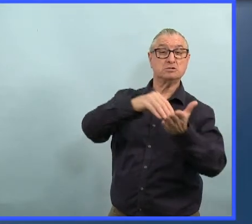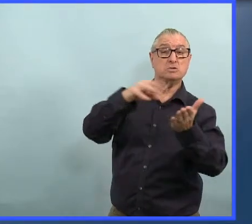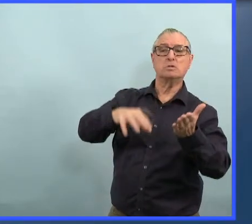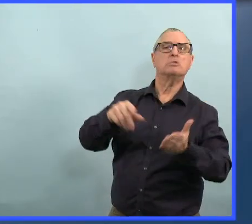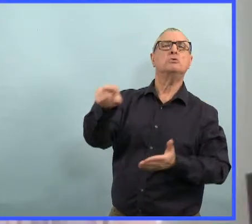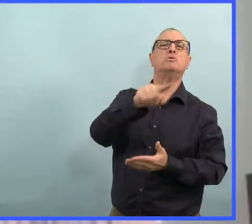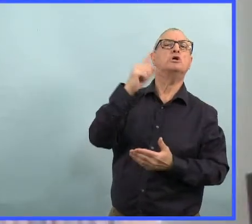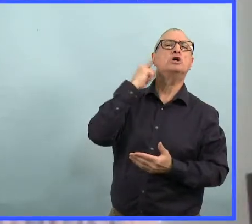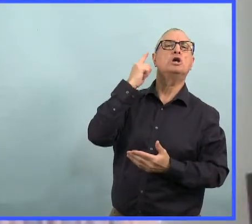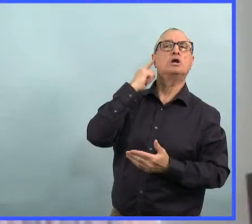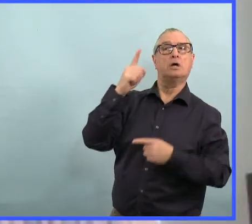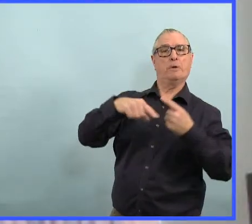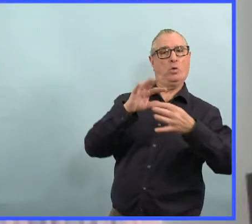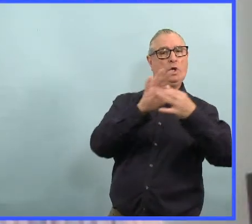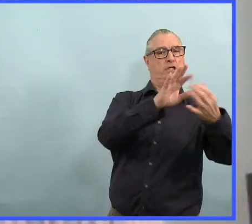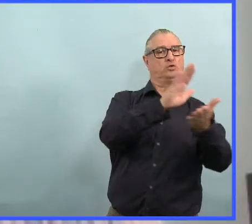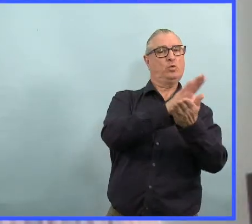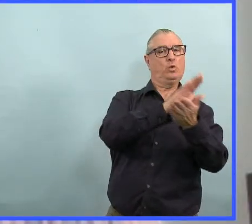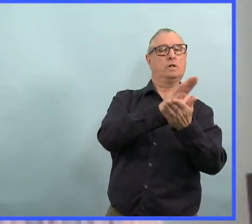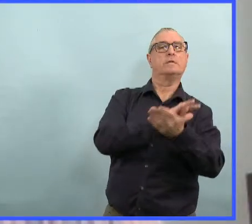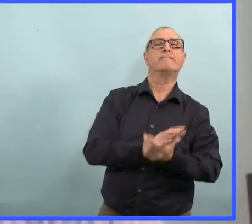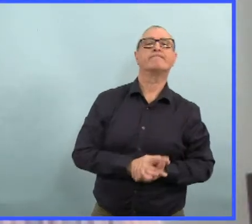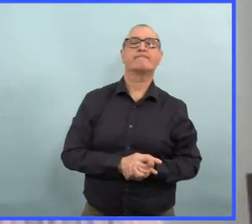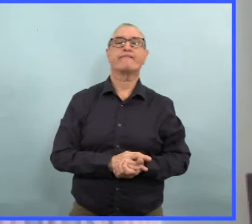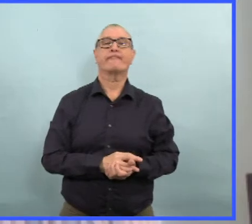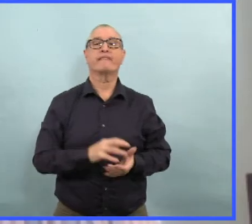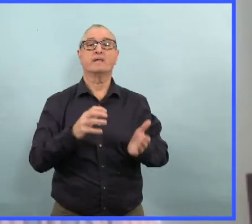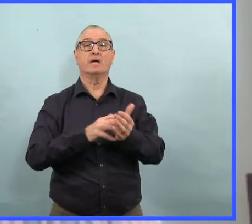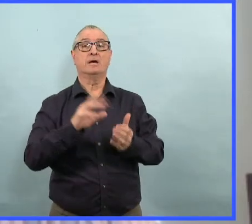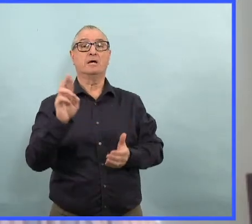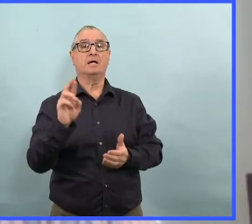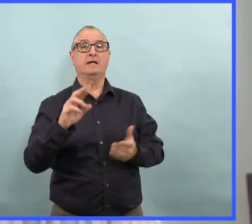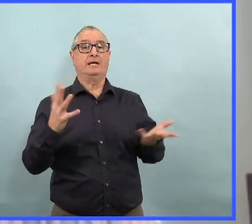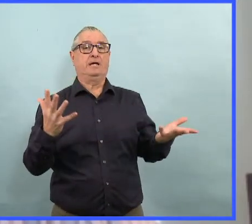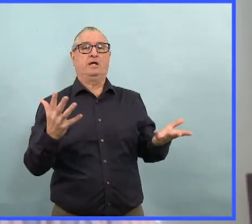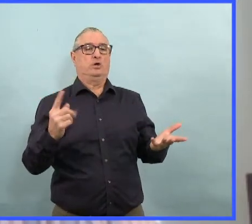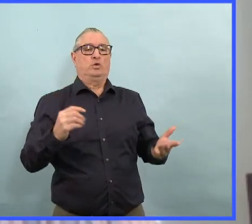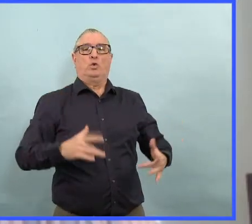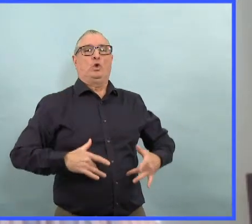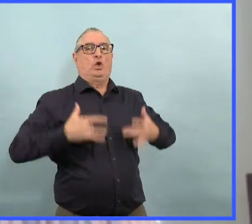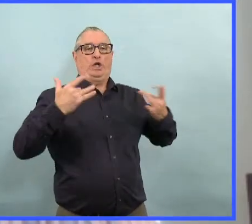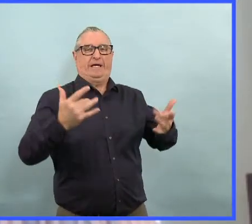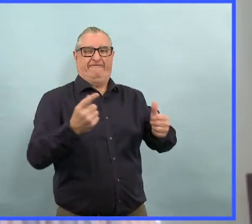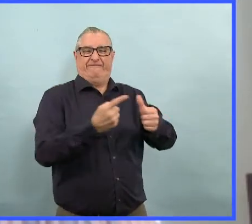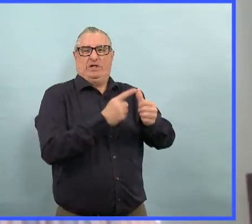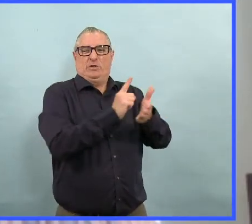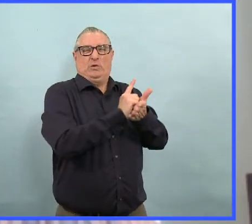so it's early on and so we're keeping close uh tabs and of course we've always been